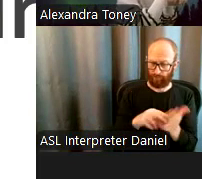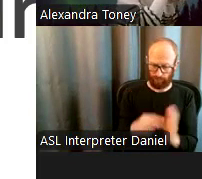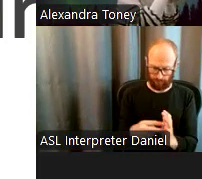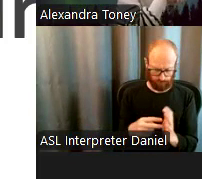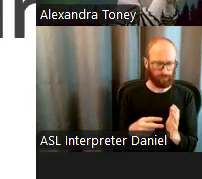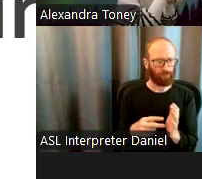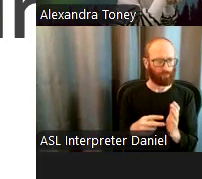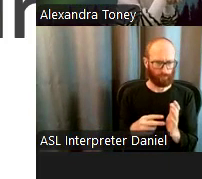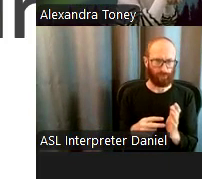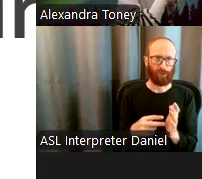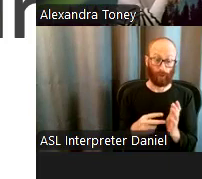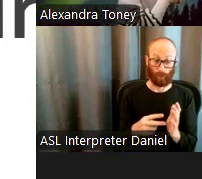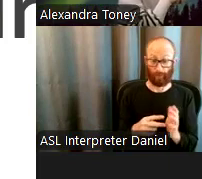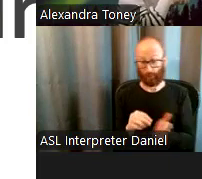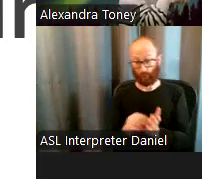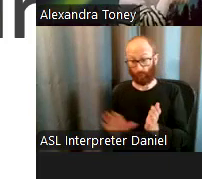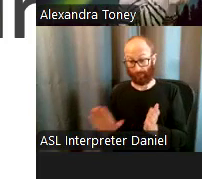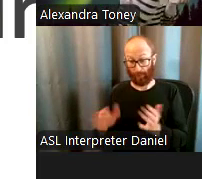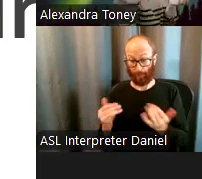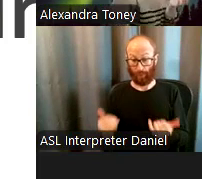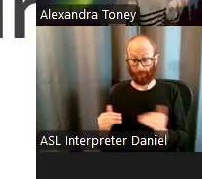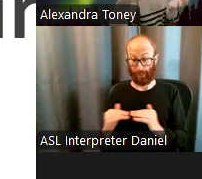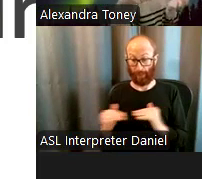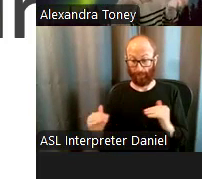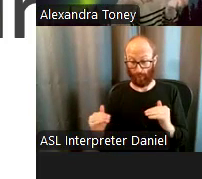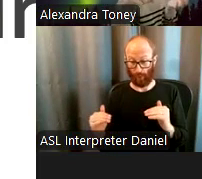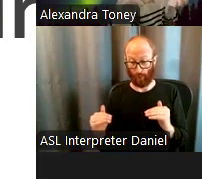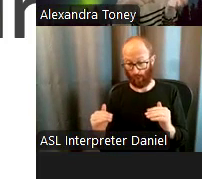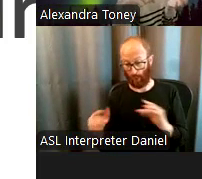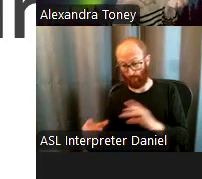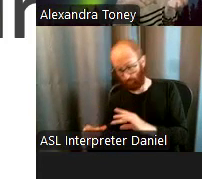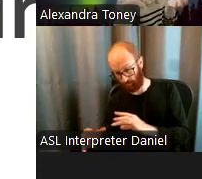to their present level of performance to those grade level expectations. And